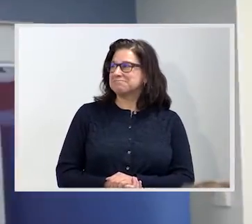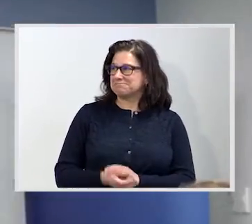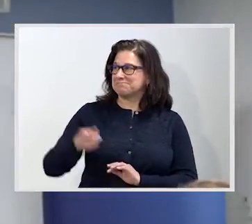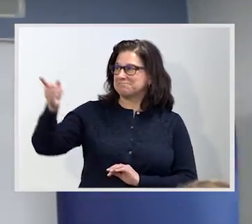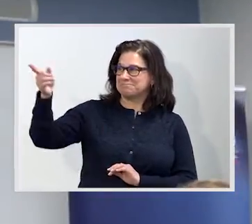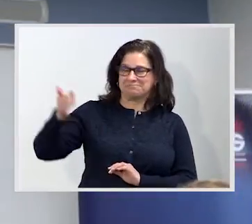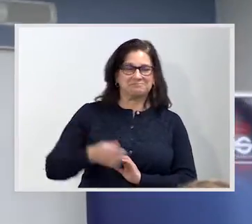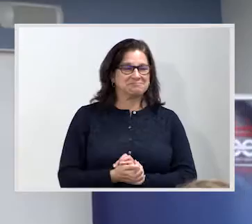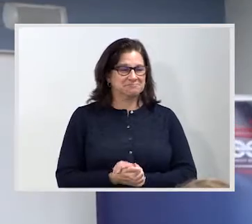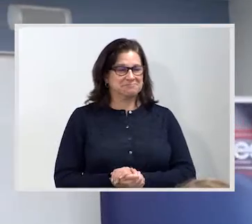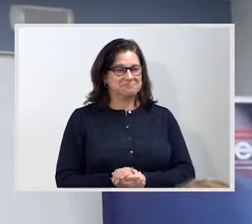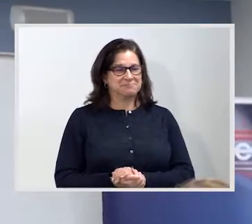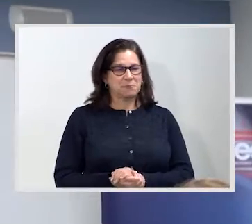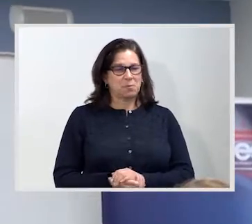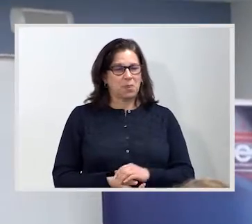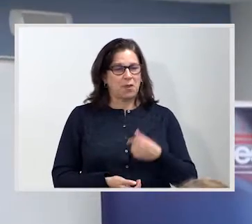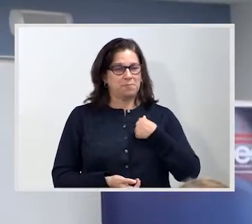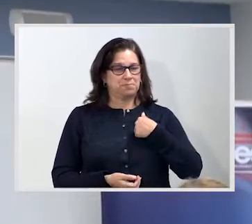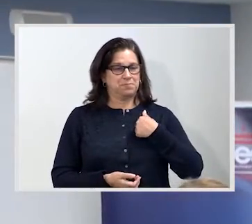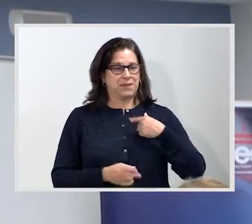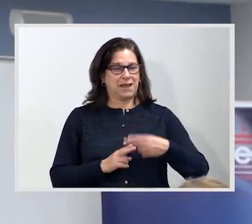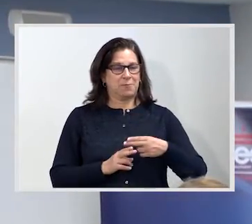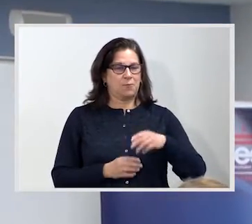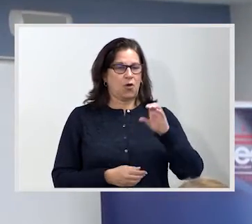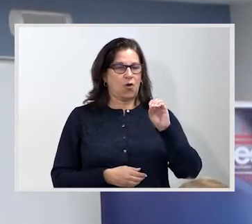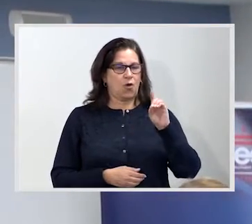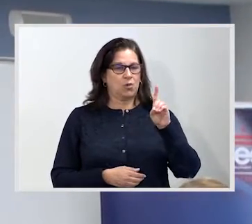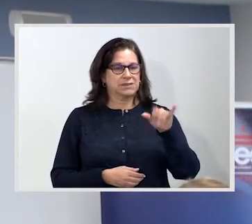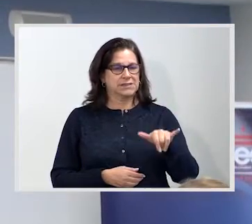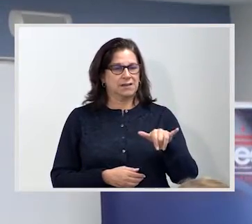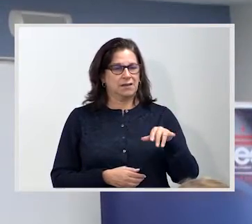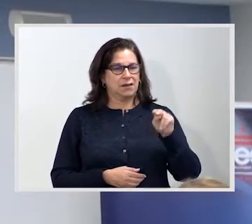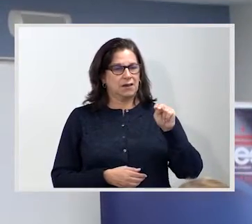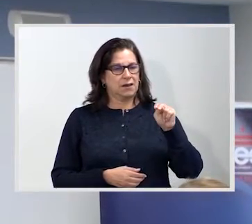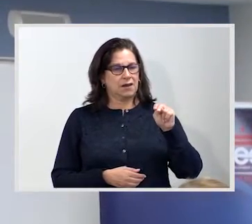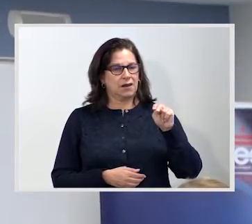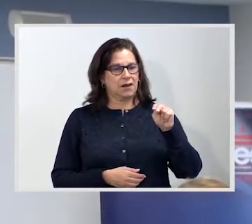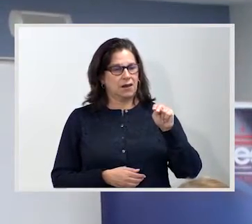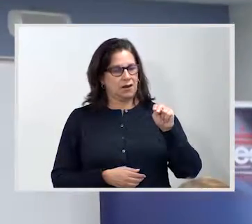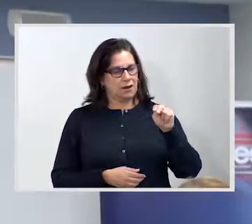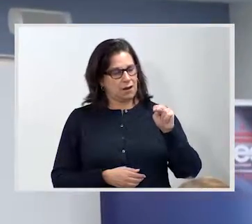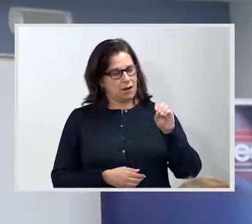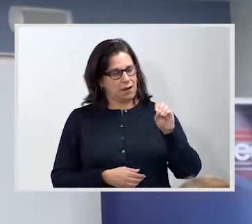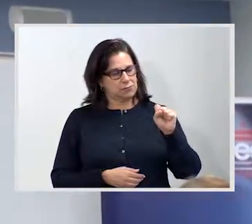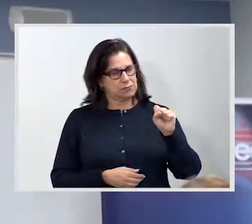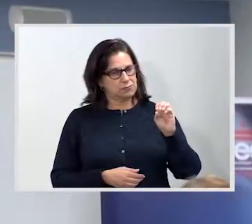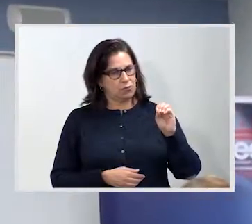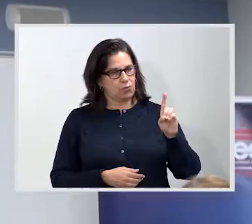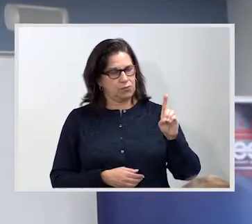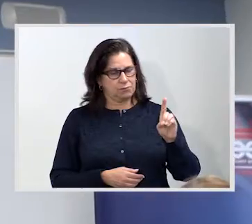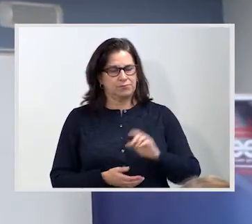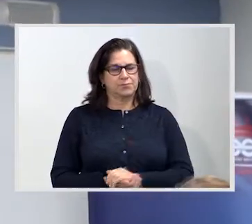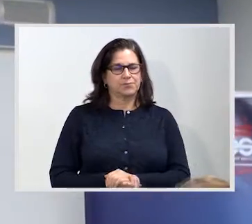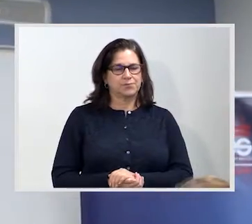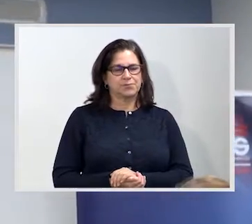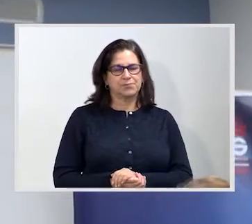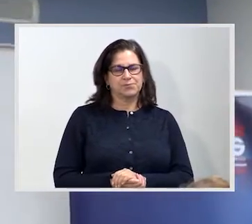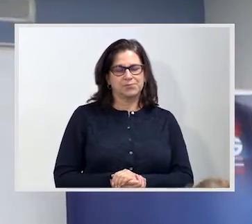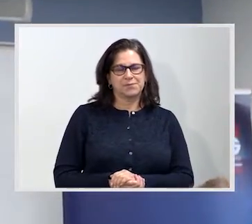SO MY NAME IS ODIE DONALD AND I'M THE DIRECTOR OF D.O.E.S., RIGHT WHERE YOU ARE SITTING. TAKE THAT INTO ACCOUNT AS YOU FILL THIS PAPERWORK OUT.